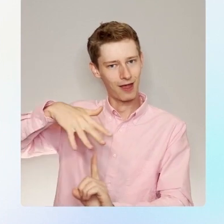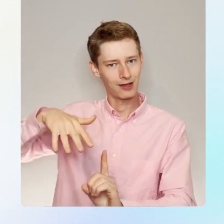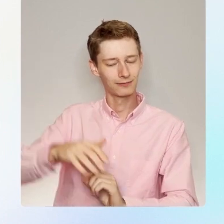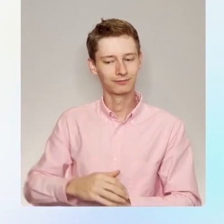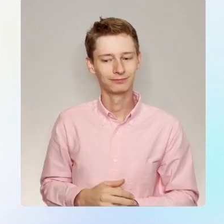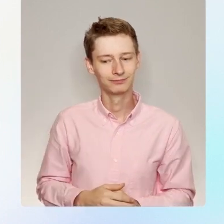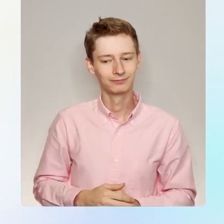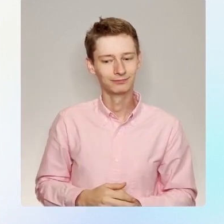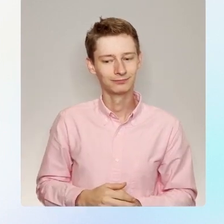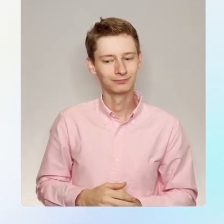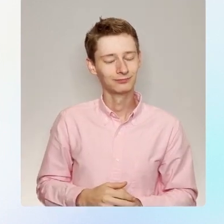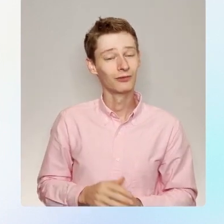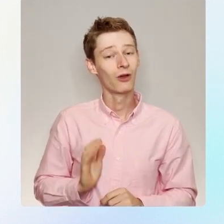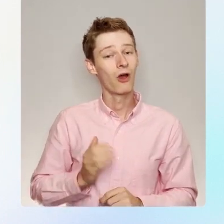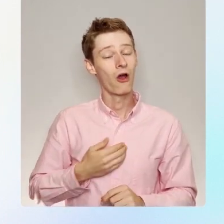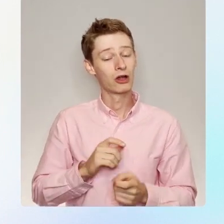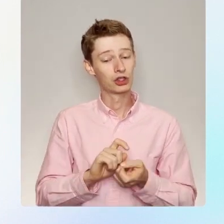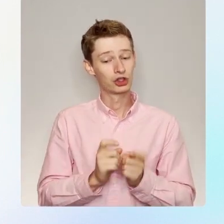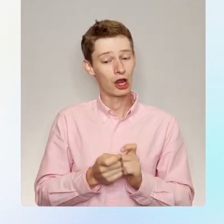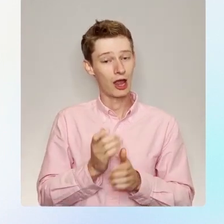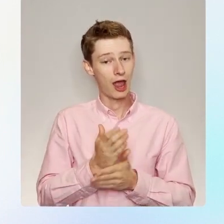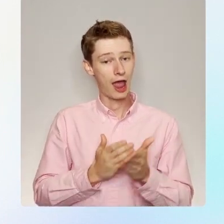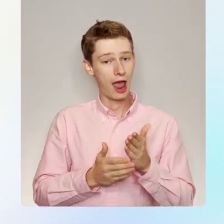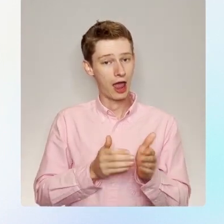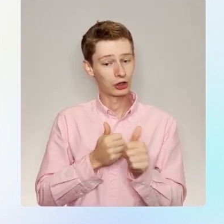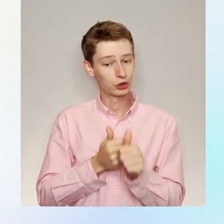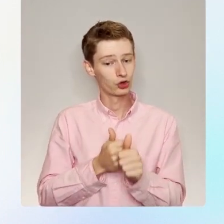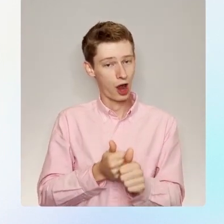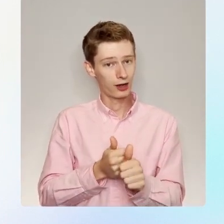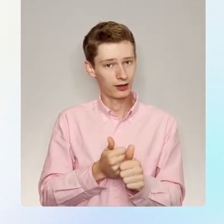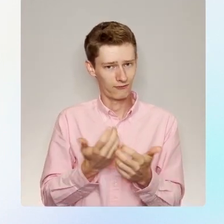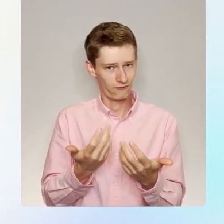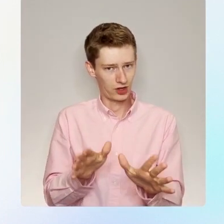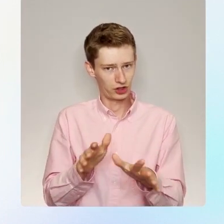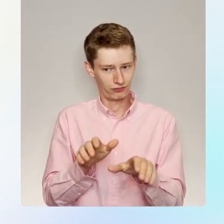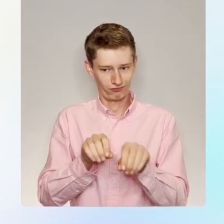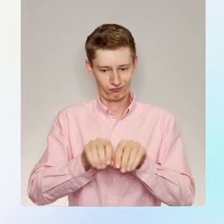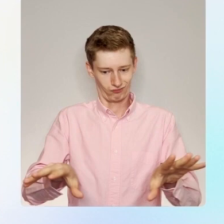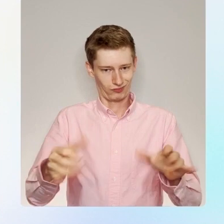Our re-architected hand tracking capability which we shipped earlier this year,